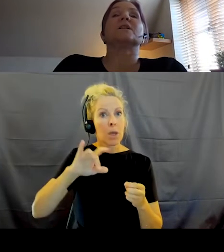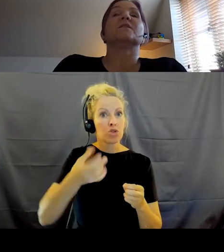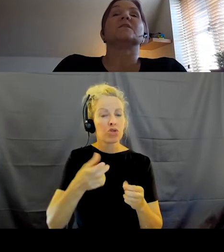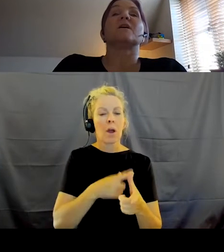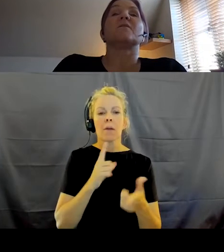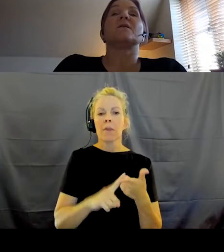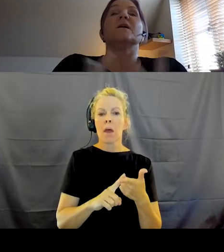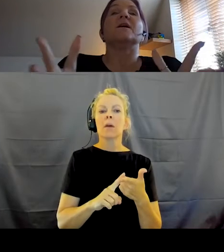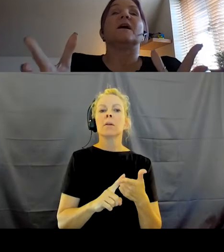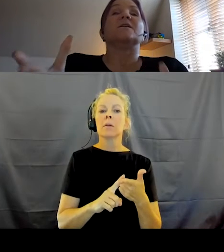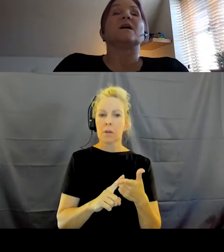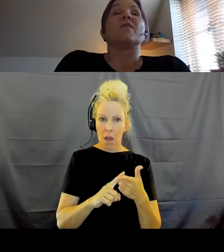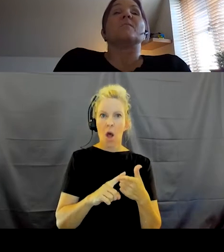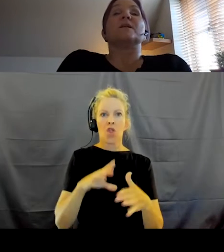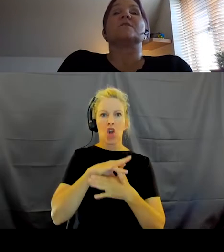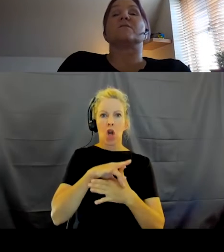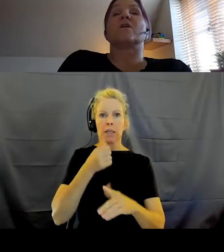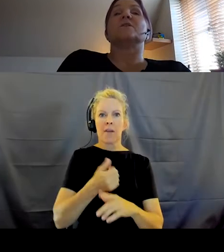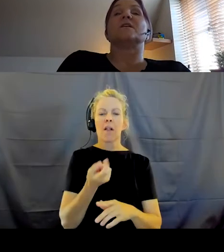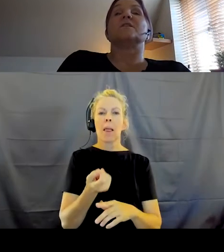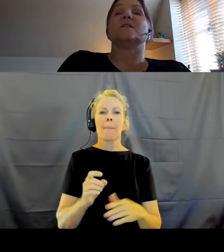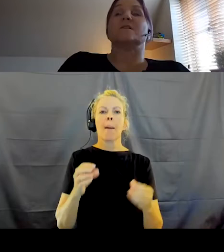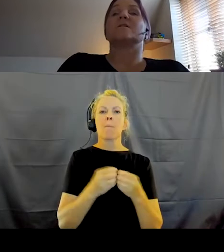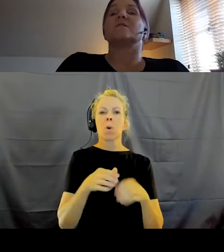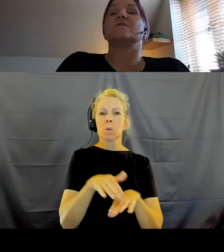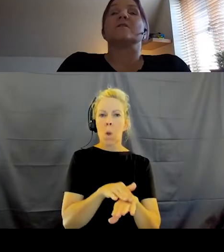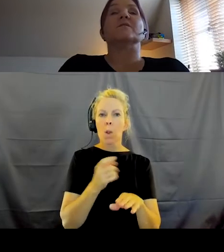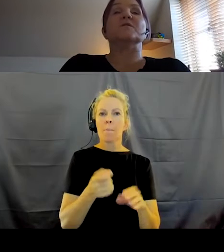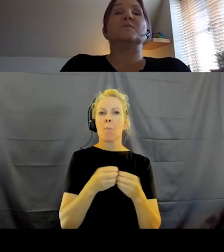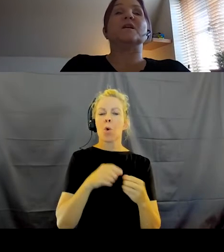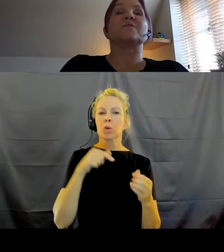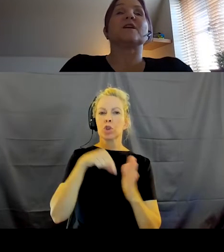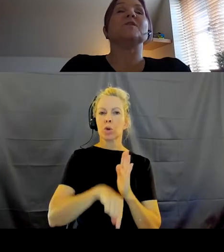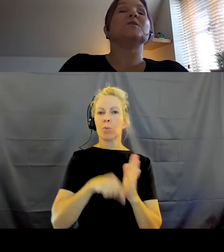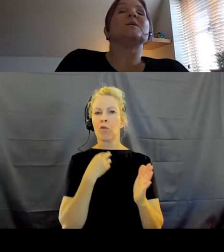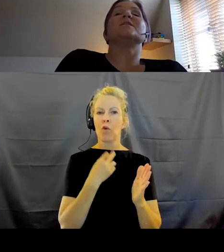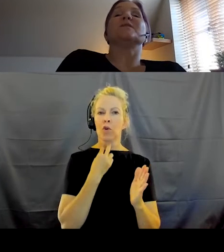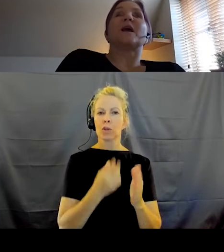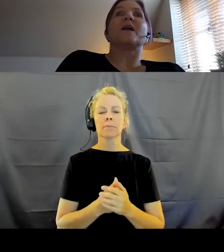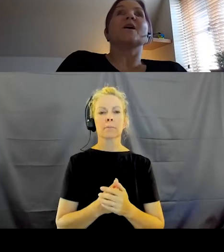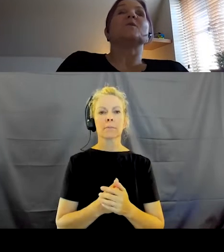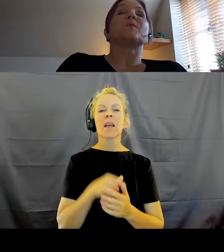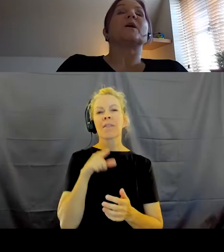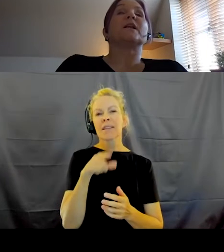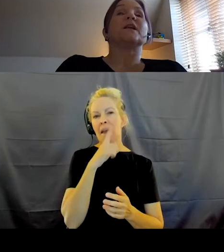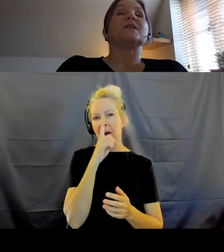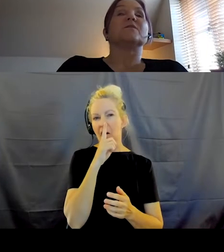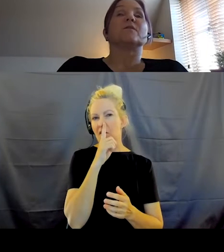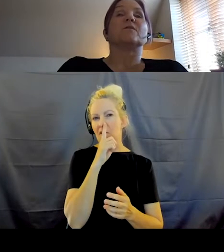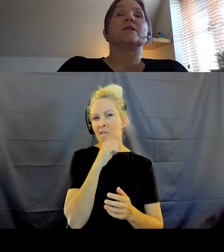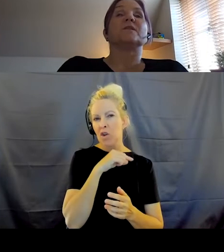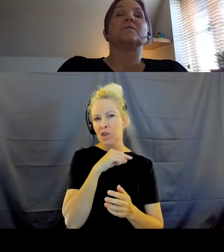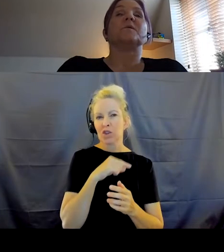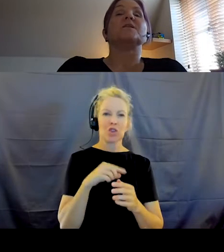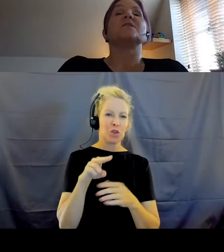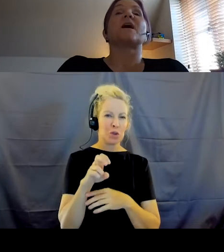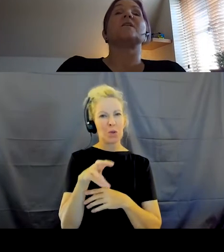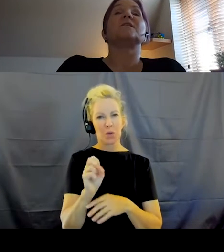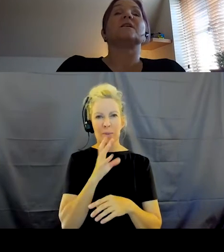a little bit slower, and parts of the content in this pseudo-news piece, fake news piece in a